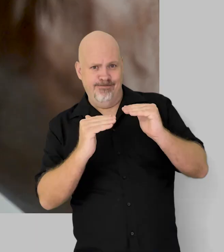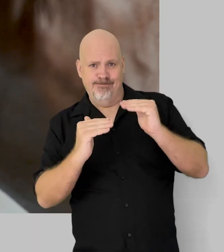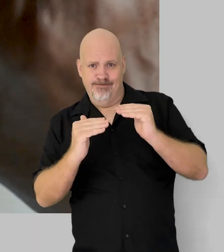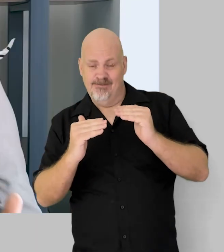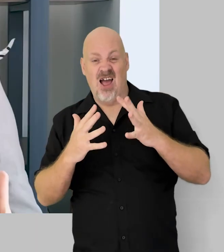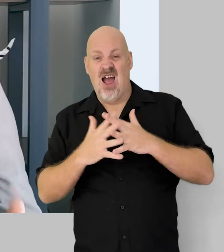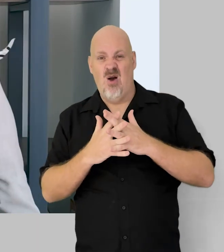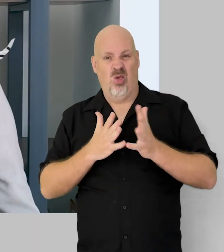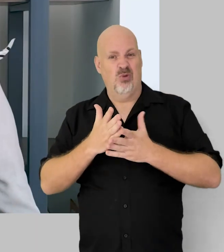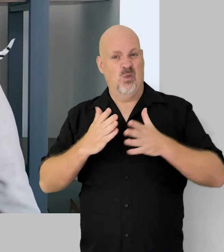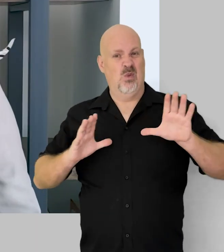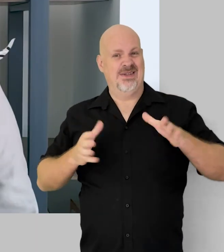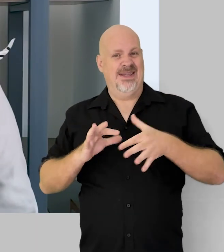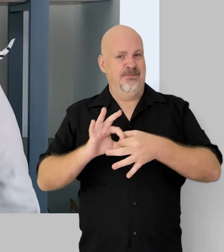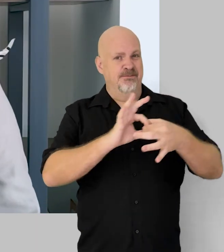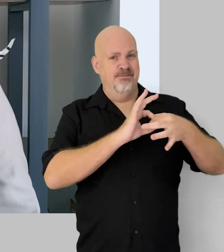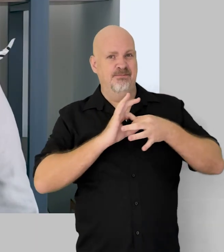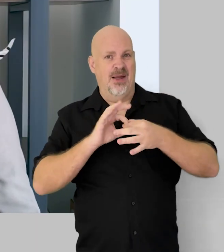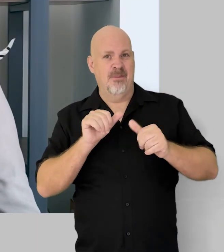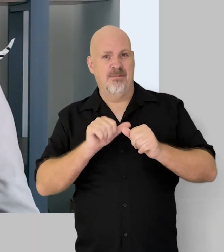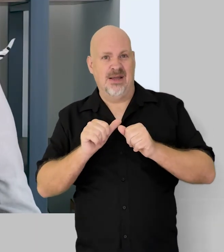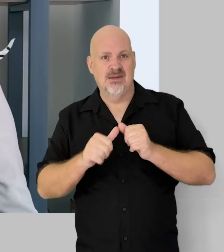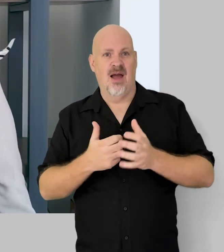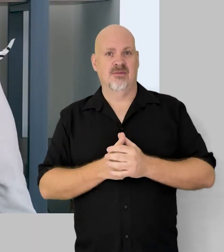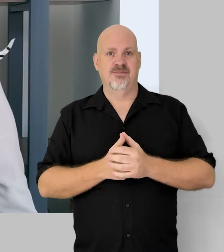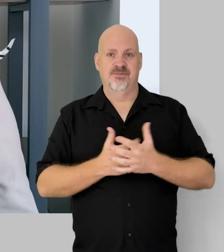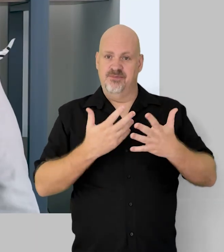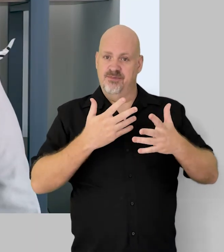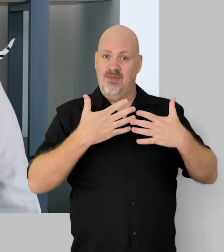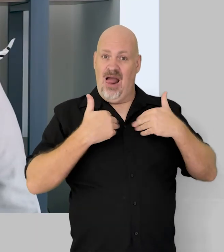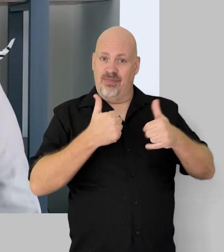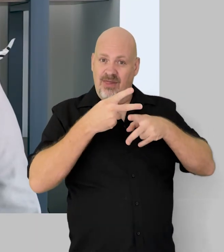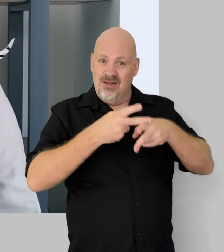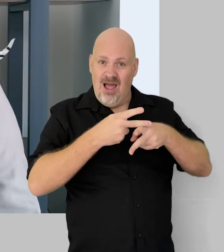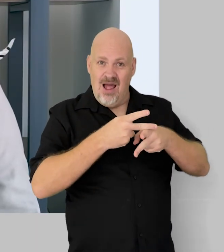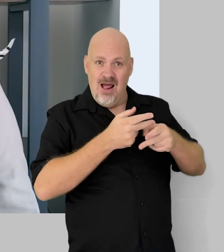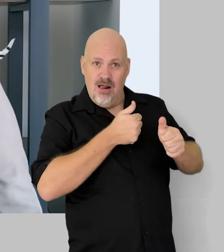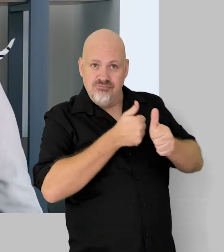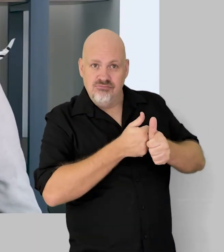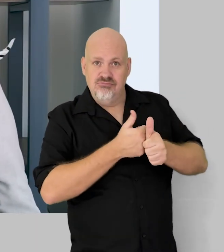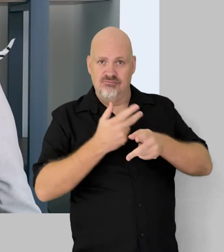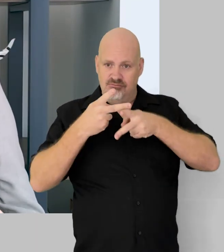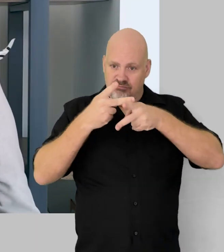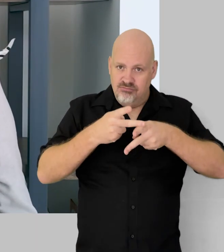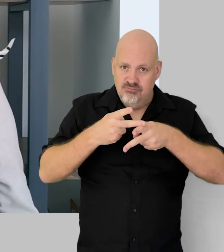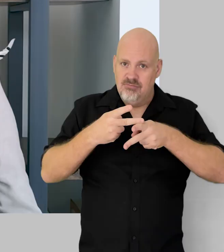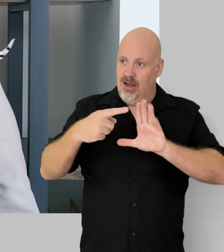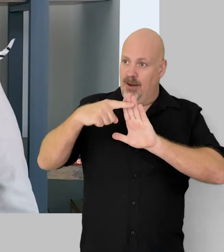Treating CVD in older adults therefore requires a patient-centered, holistic approach with a greater emphasis on outcomes